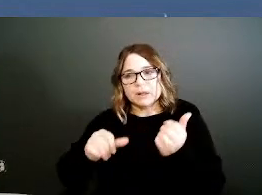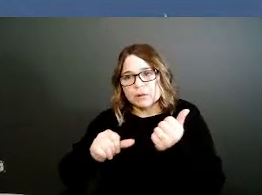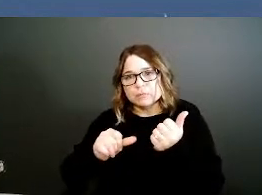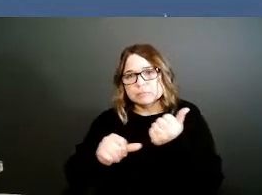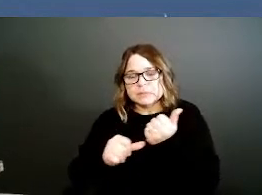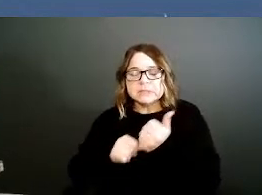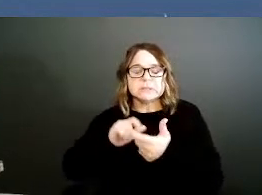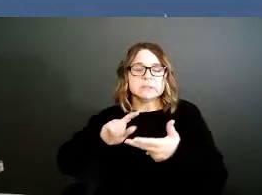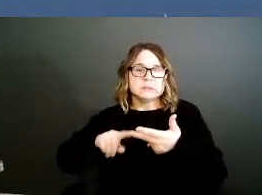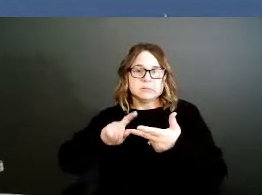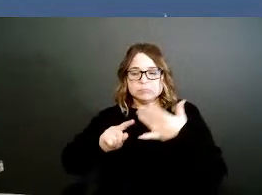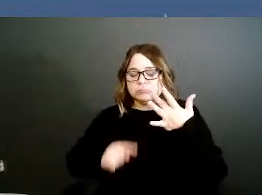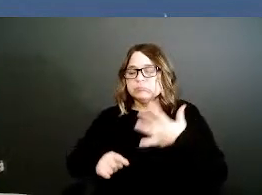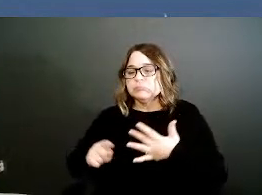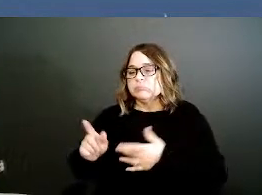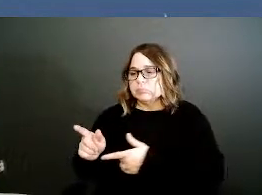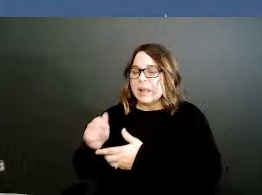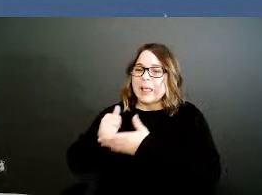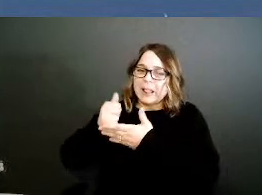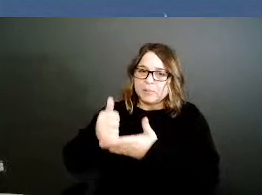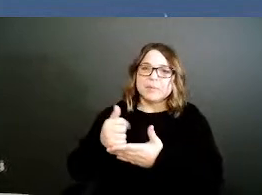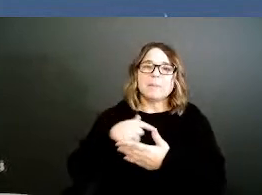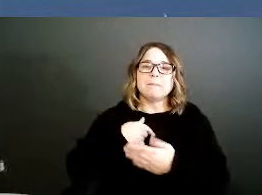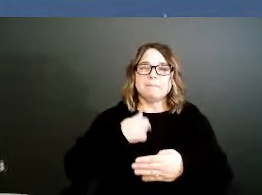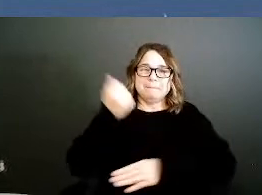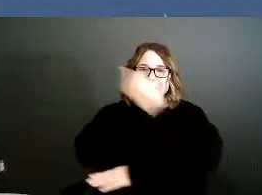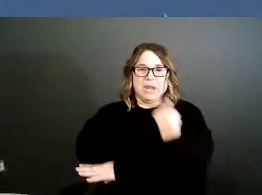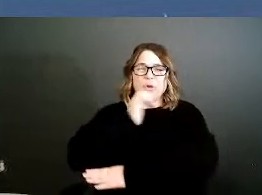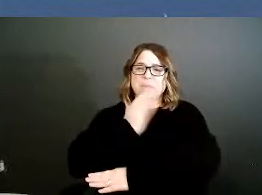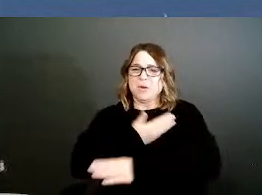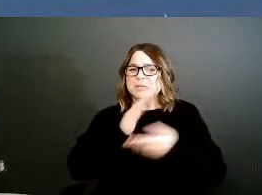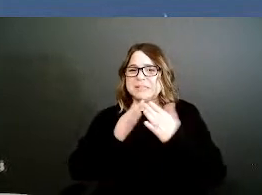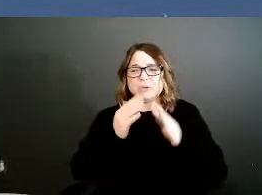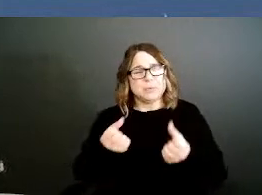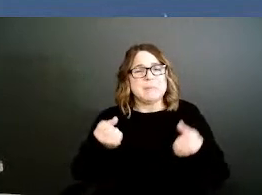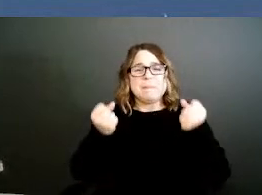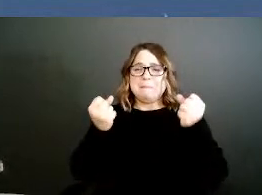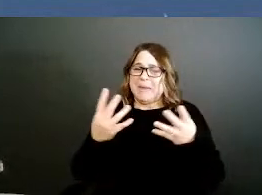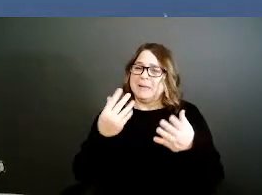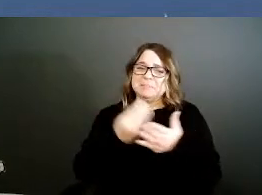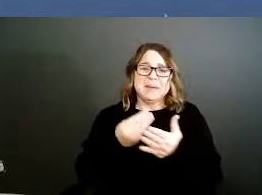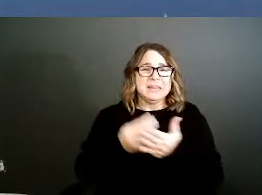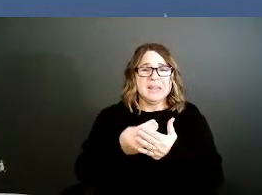WITH AND PRIORITIZES THE MPD'S ABILITY TO BANKRUPT OUR CITY MILLIONS OF DOLLARS IN POLICE MISCONDUCT SETTLEMENTS WHILE TAXPAYERS PAY THE BILL.